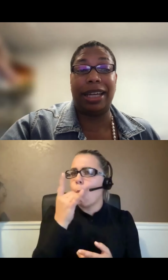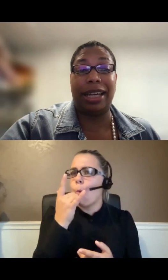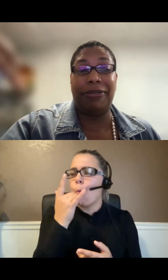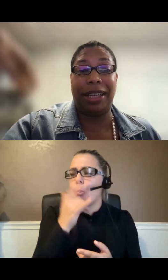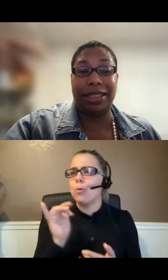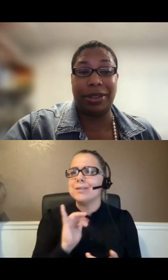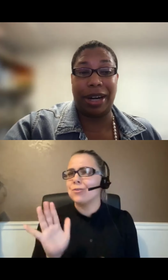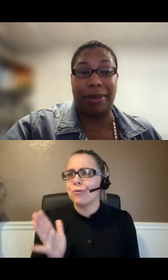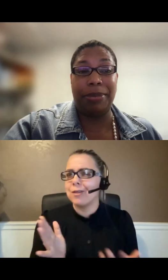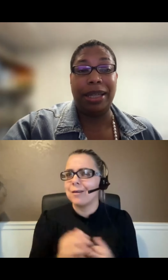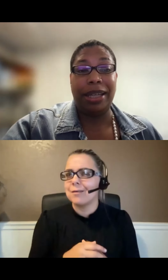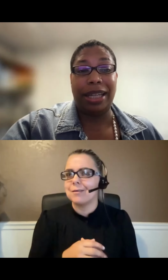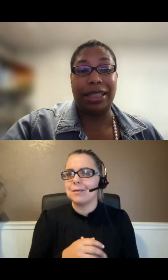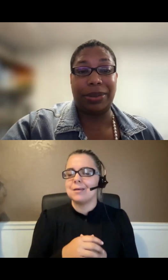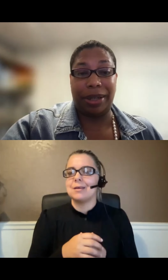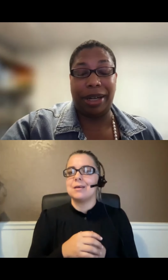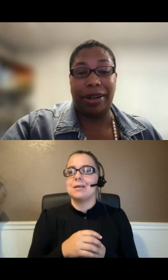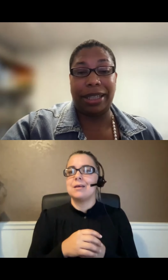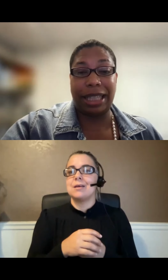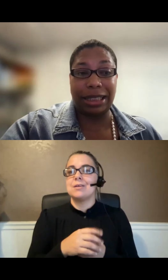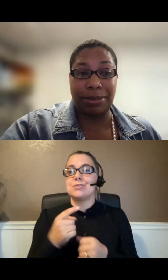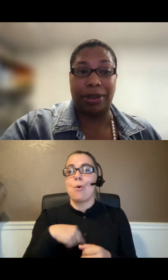see if Instagram is screenreader accessible.